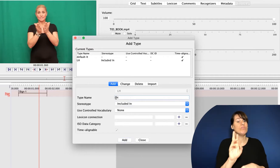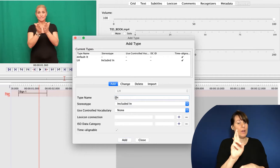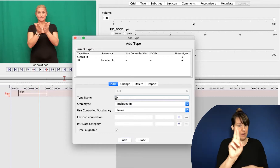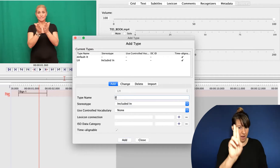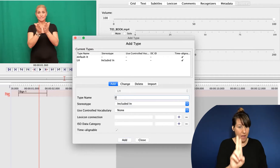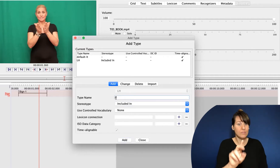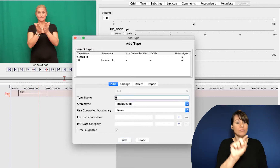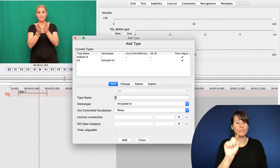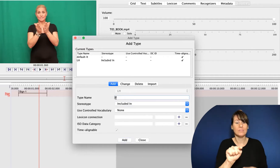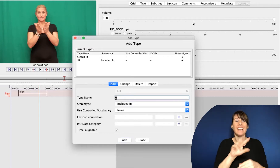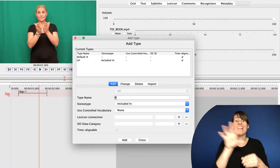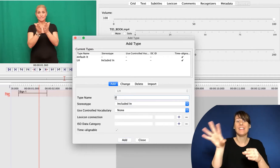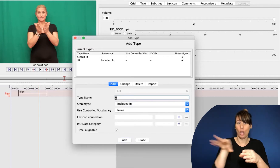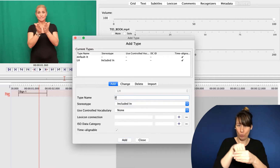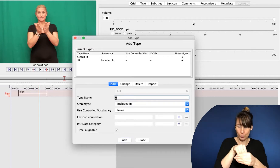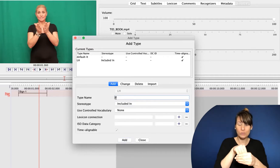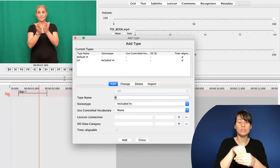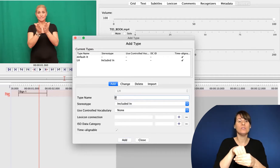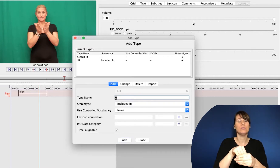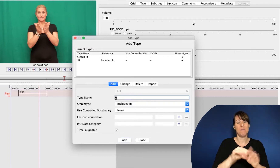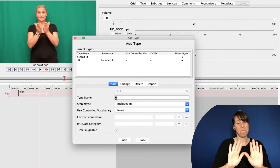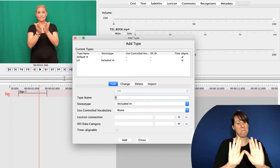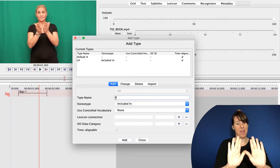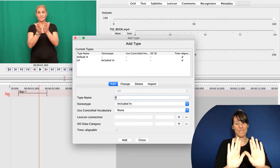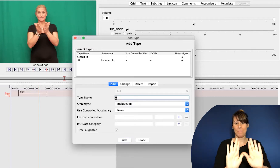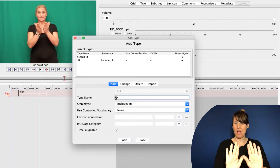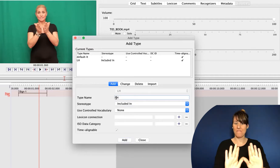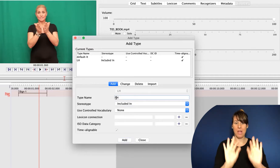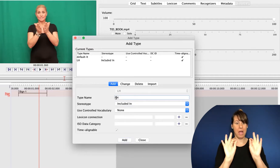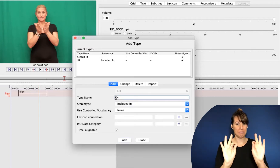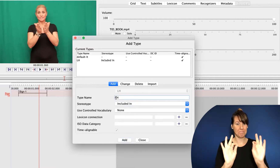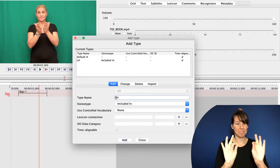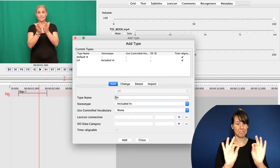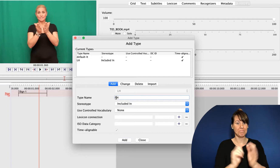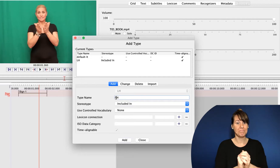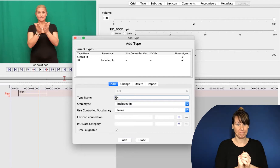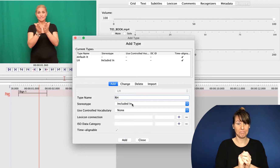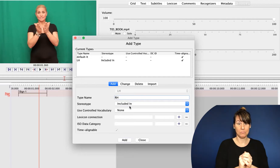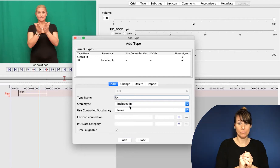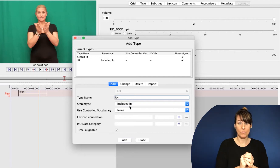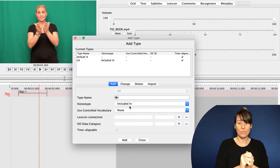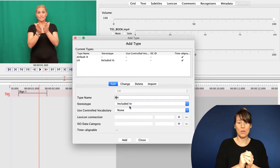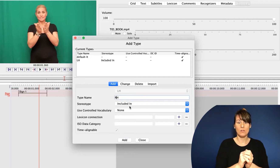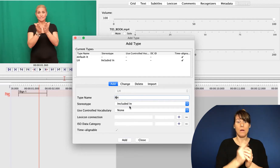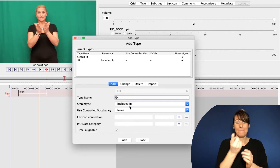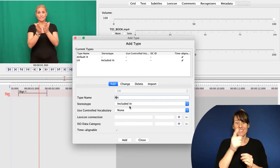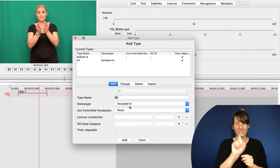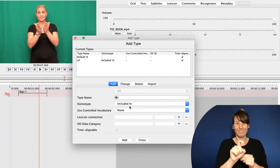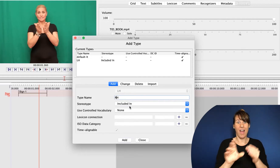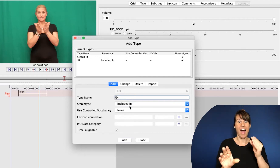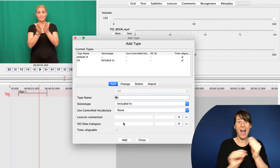I just change the name of the type. Right hand and the rest stays the same.